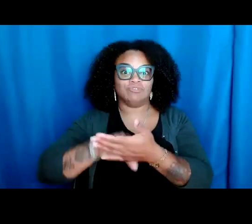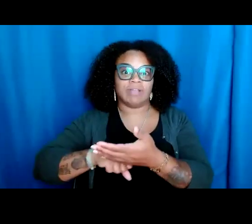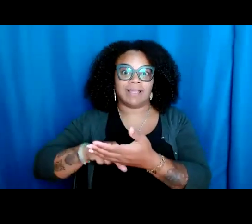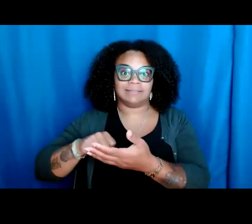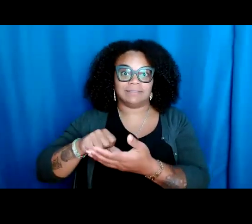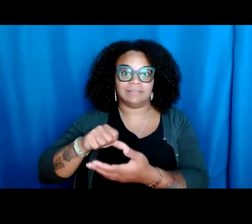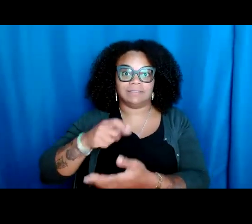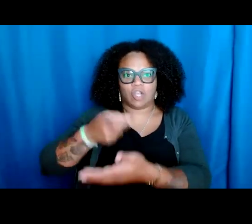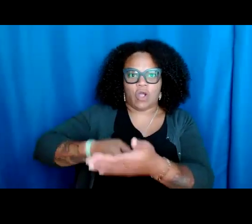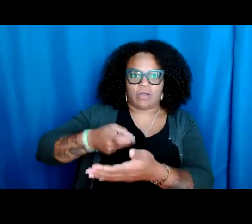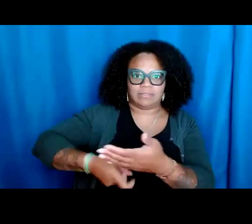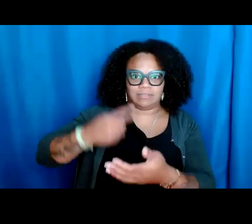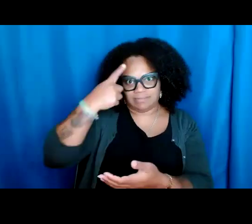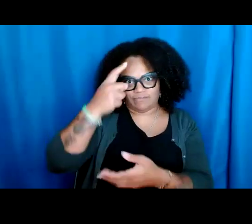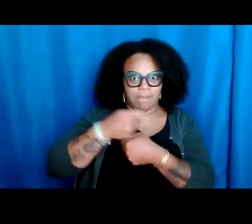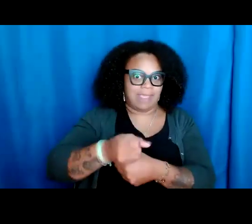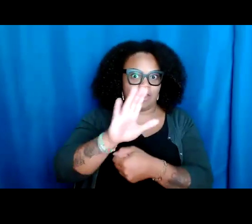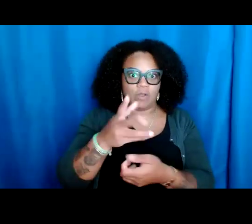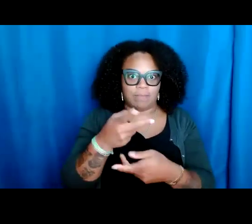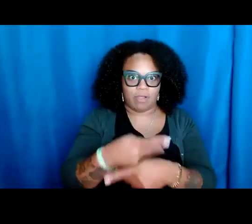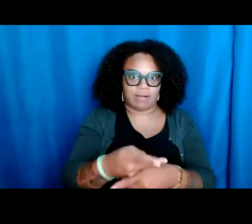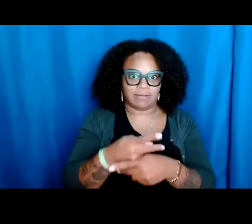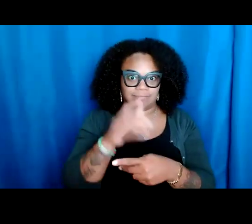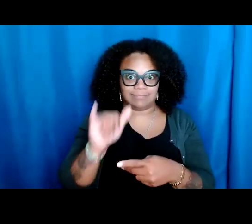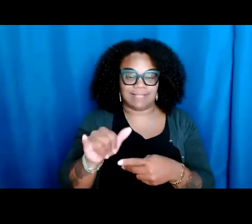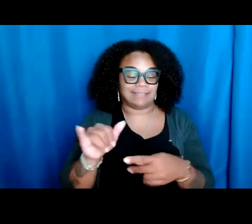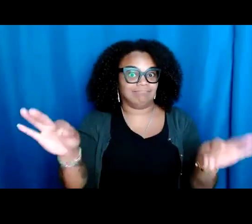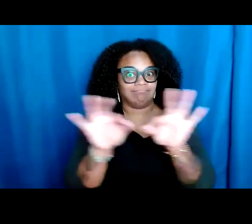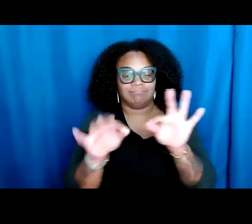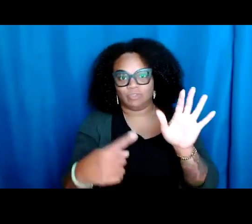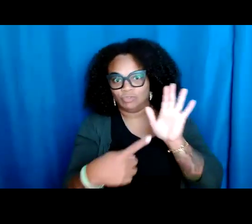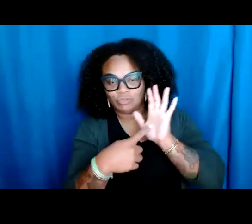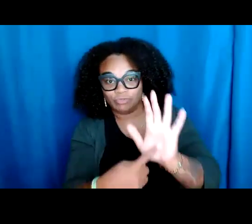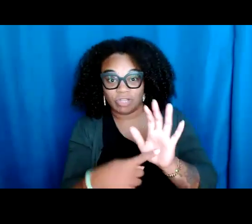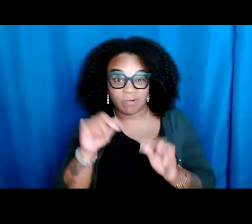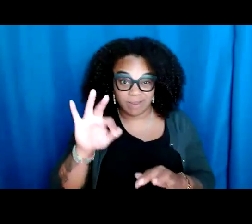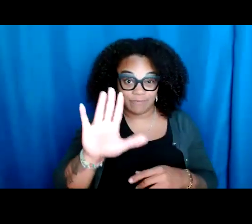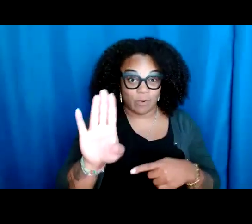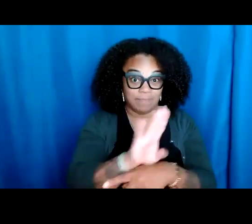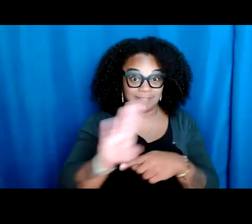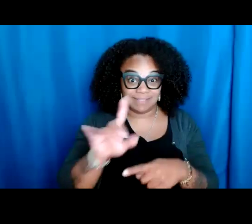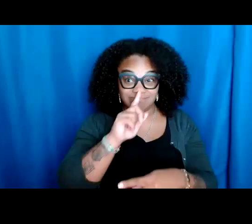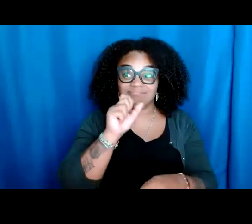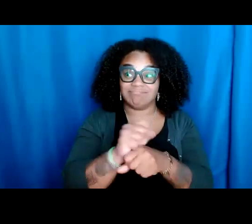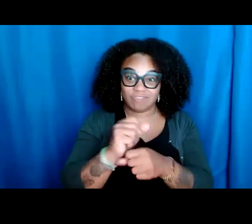of producing your goods is a key indicator for profitability. We will talk about those direct